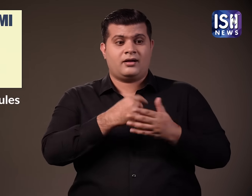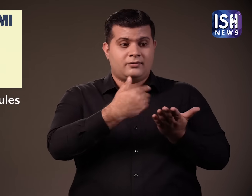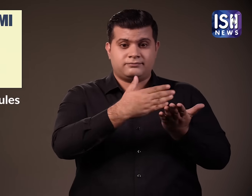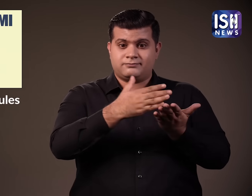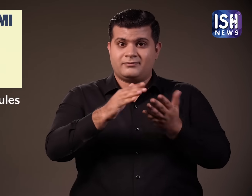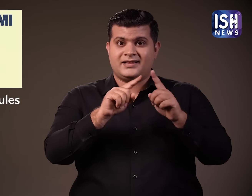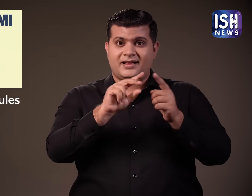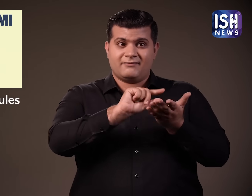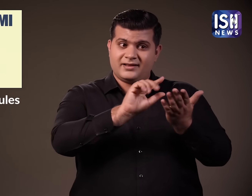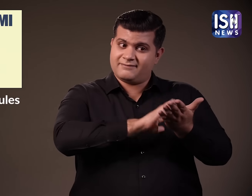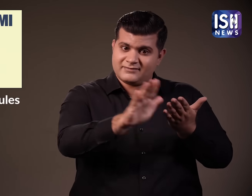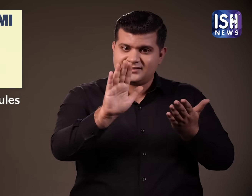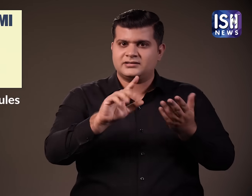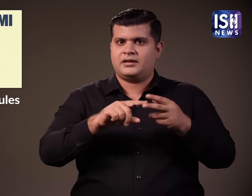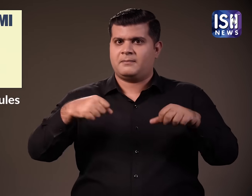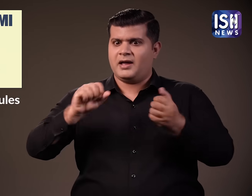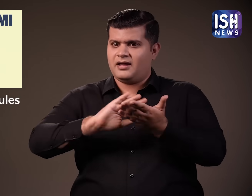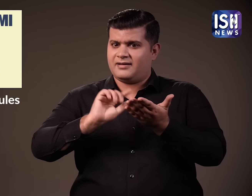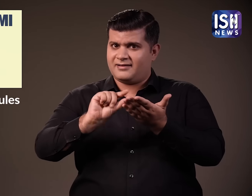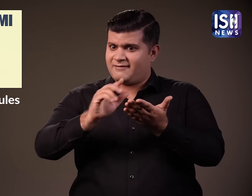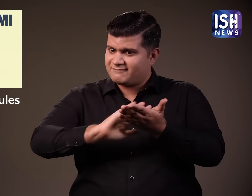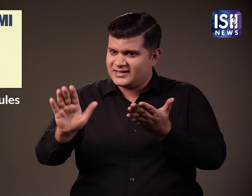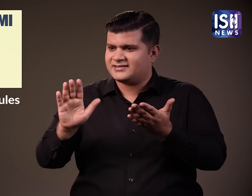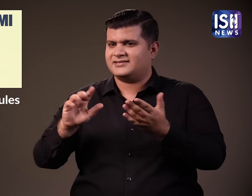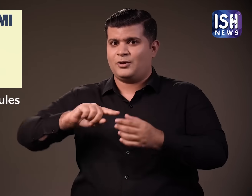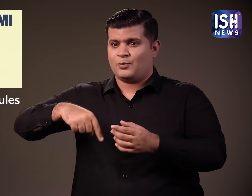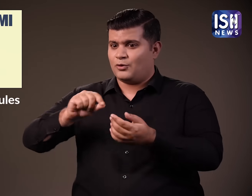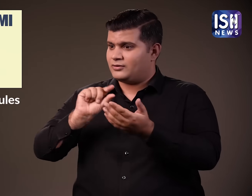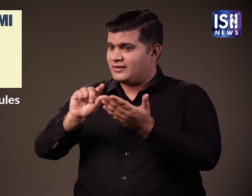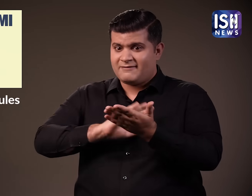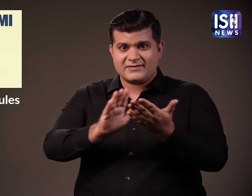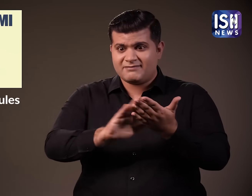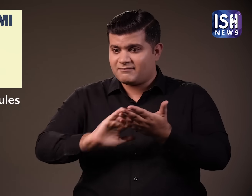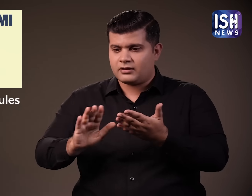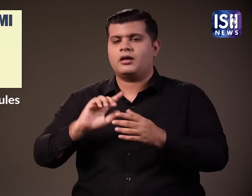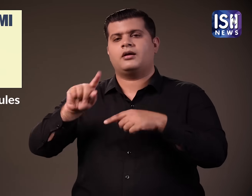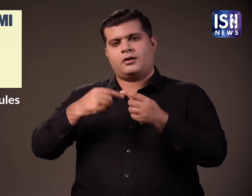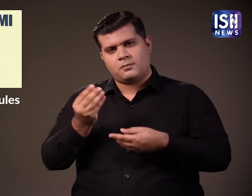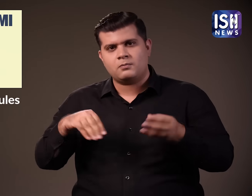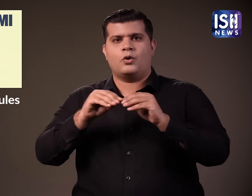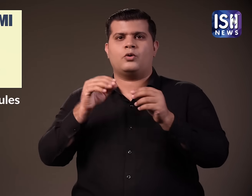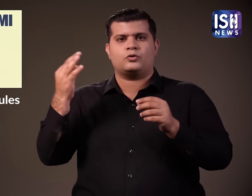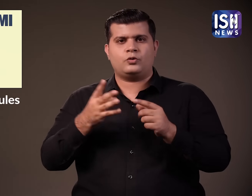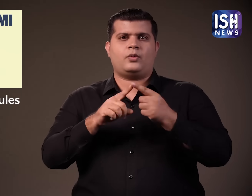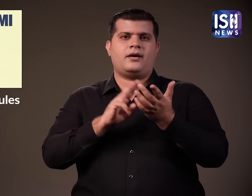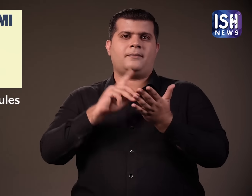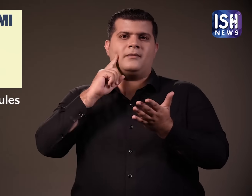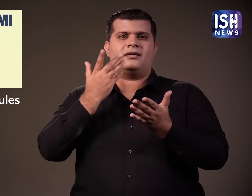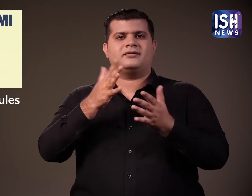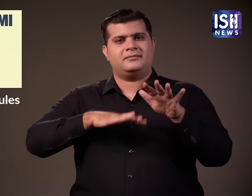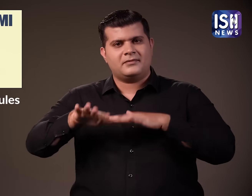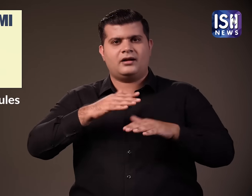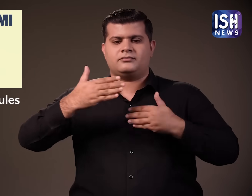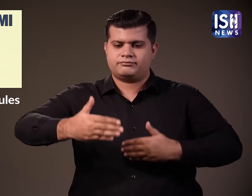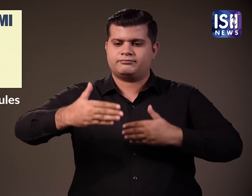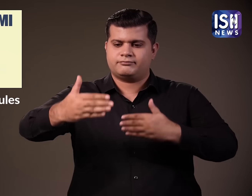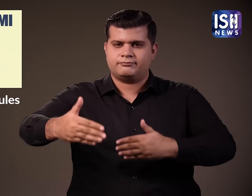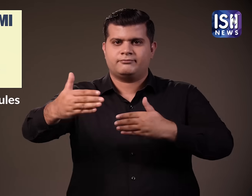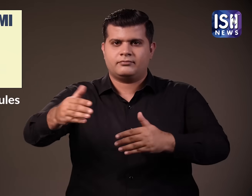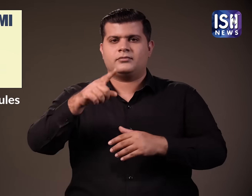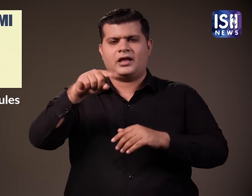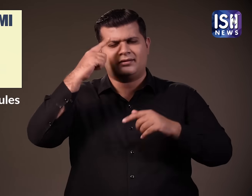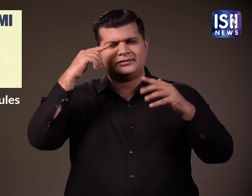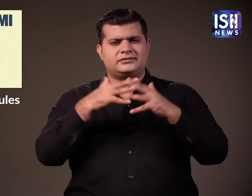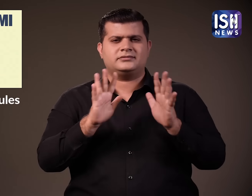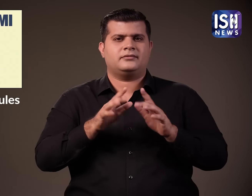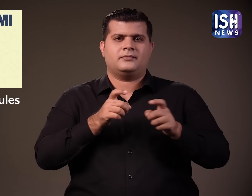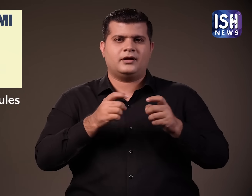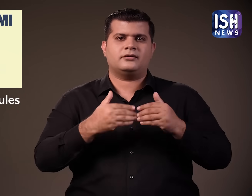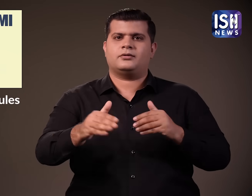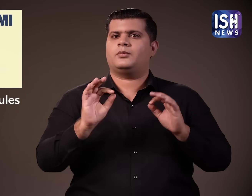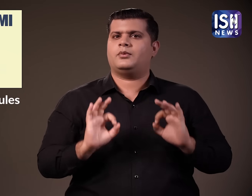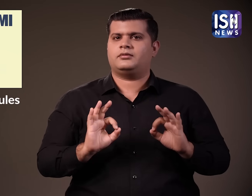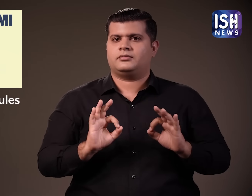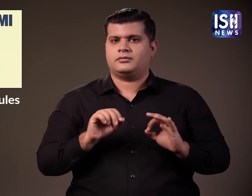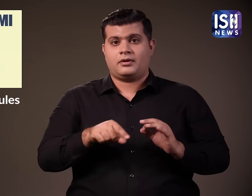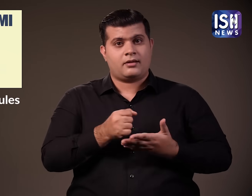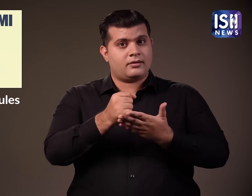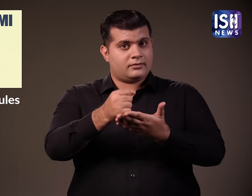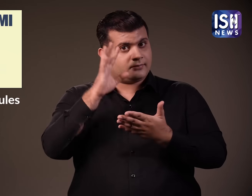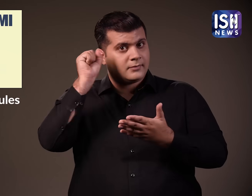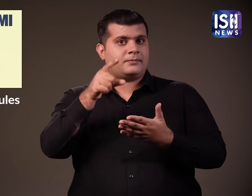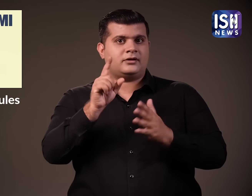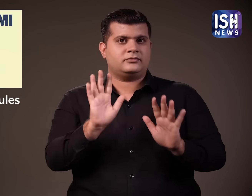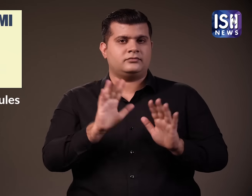It is better to finish off paying one EMI and then buying another item on EMI. This is help you remain stress free and manage well.